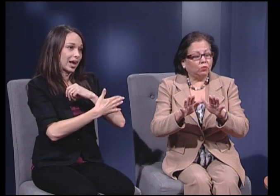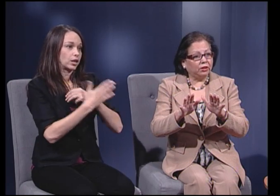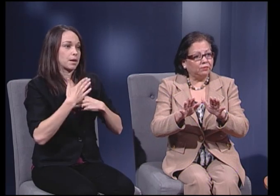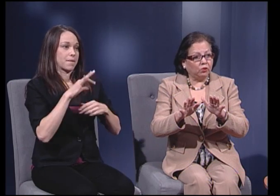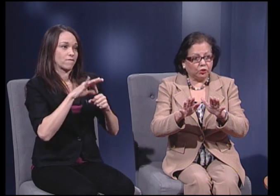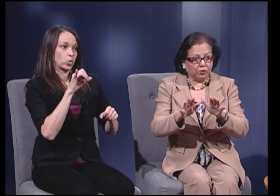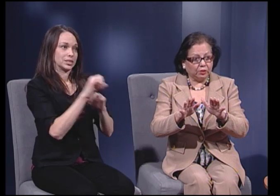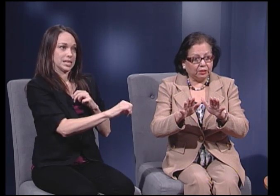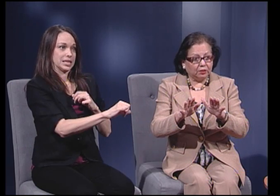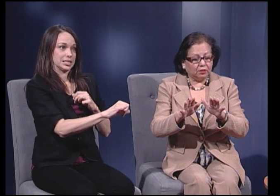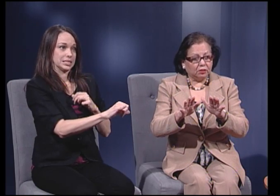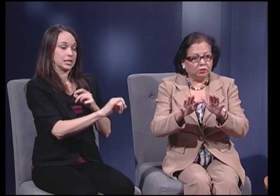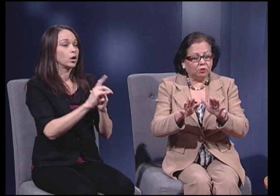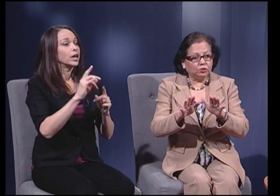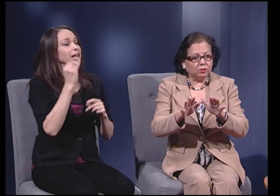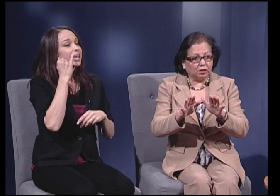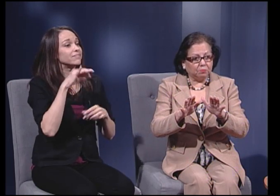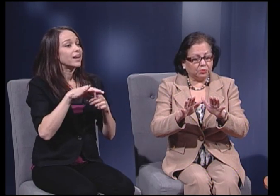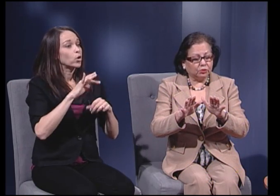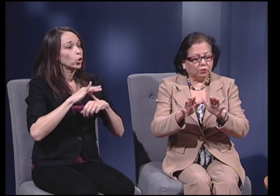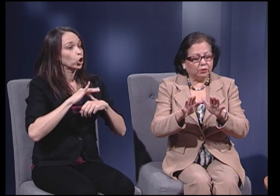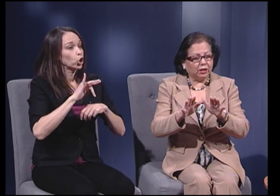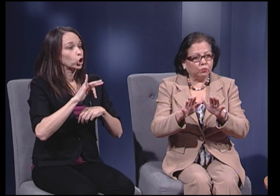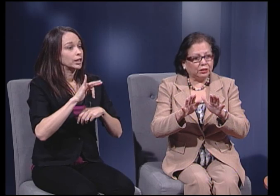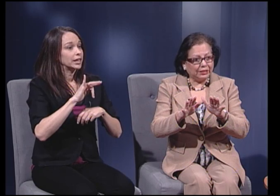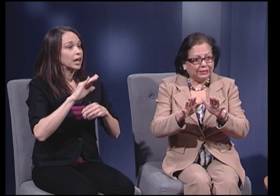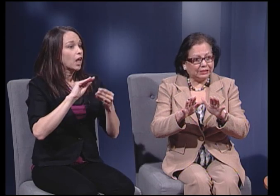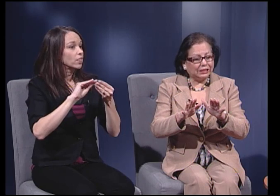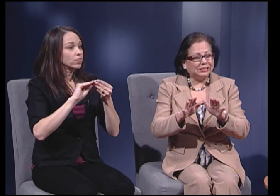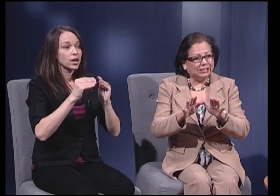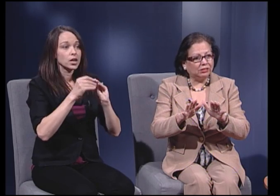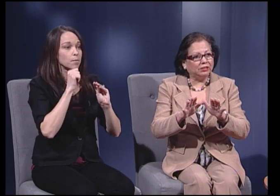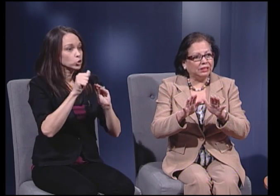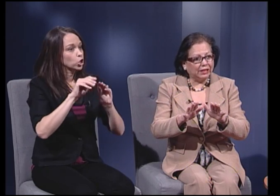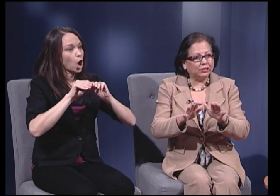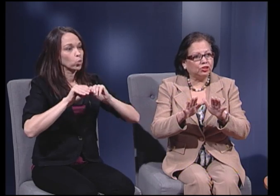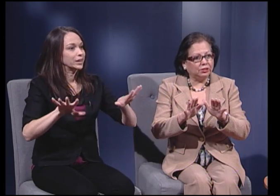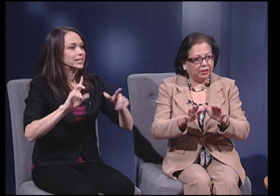When I vote early, those numbers are not released until election day.